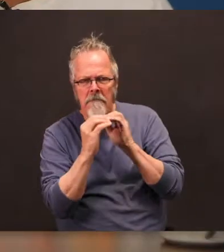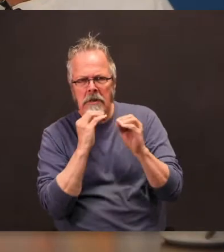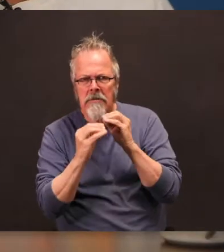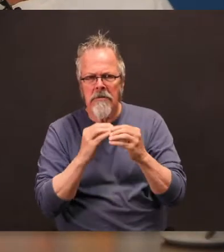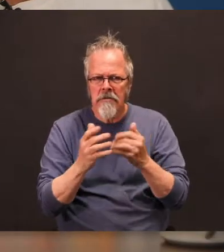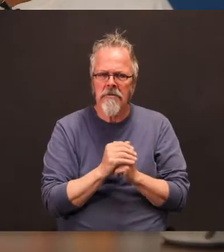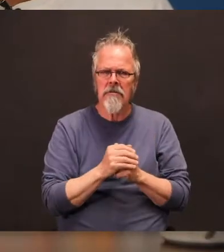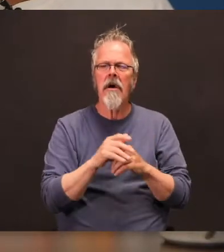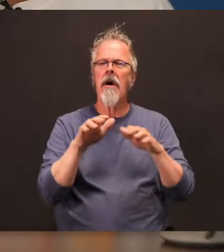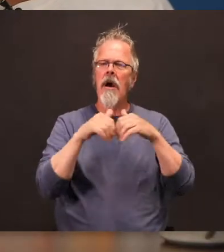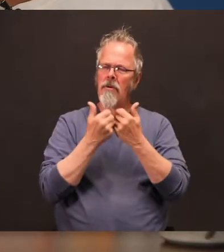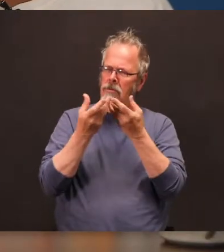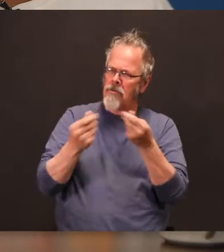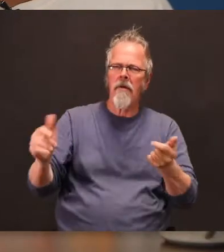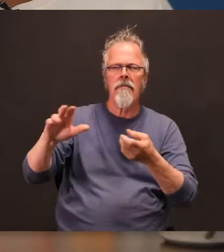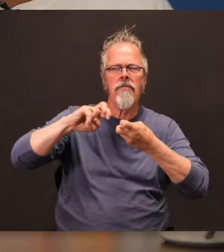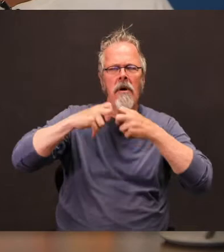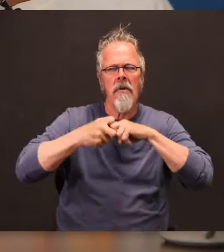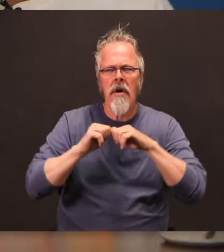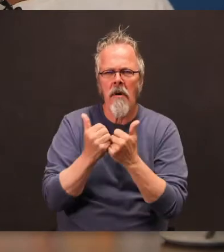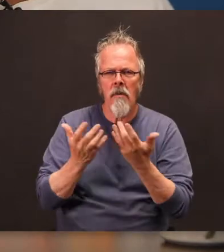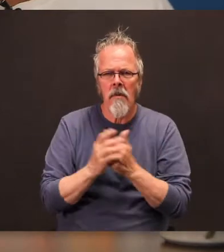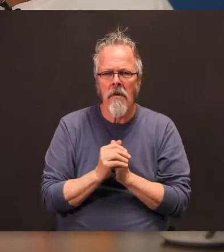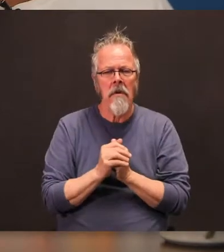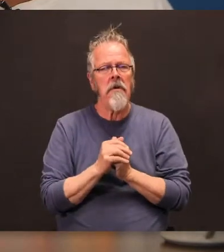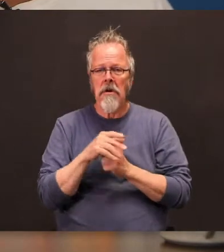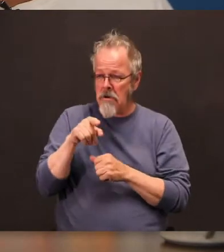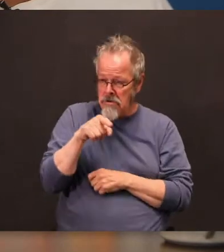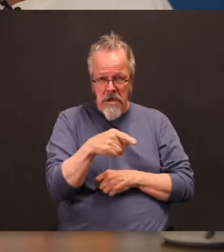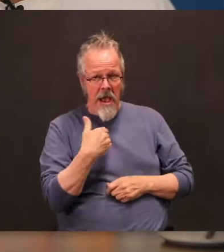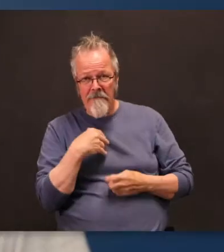How do you solve your problems when you have them?